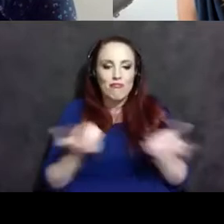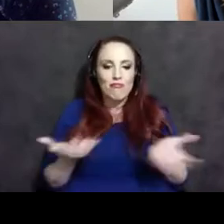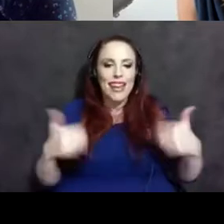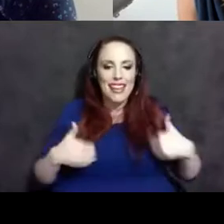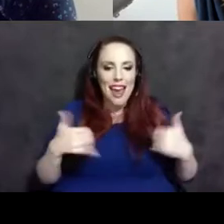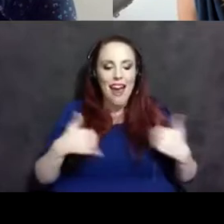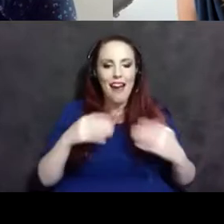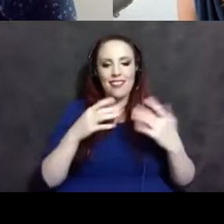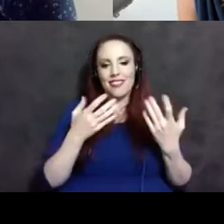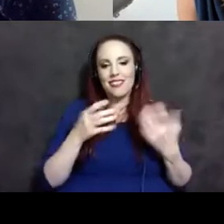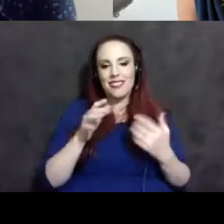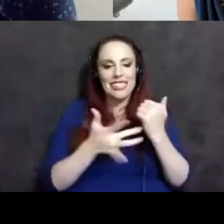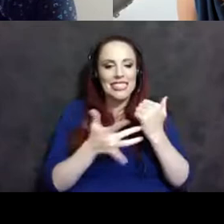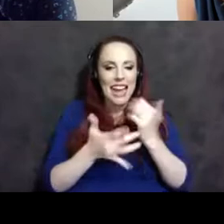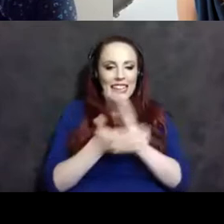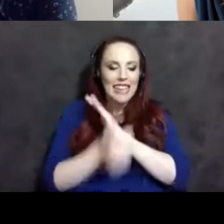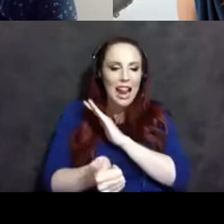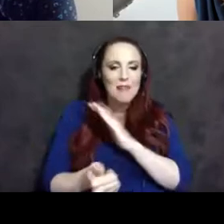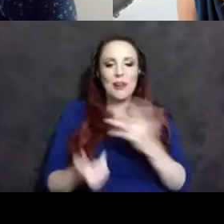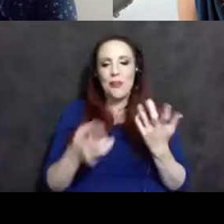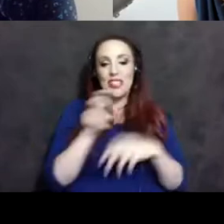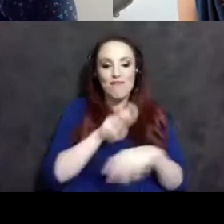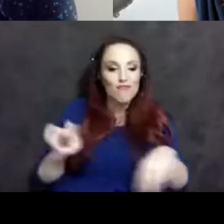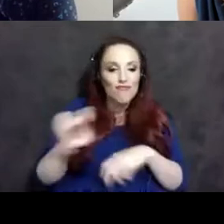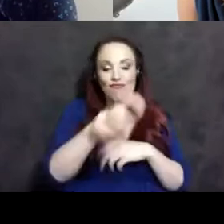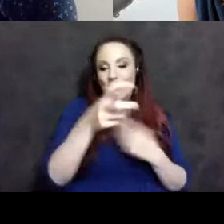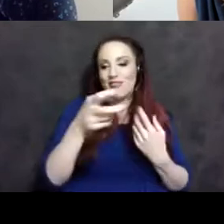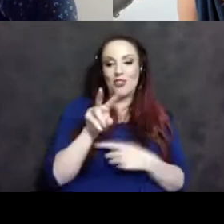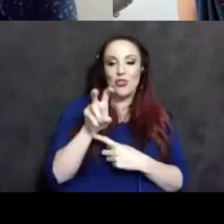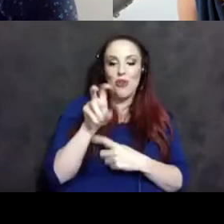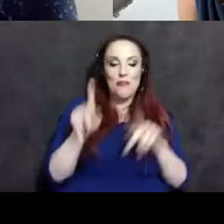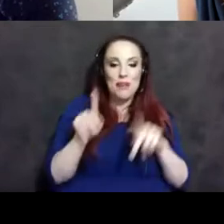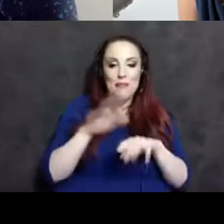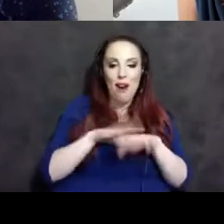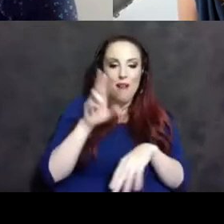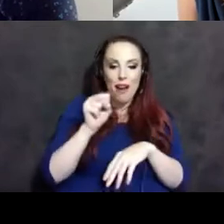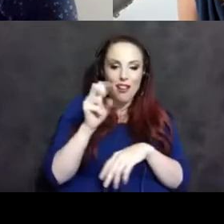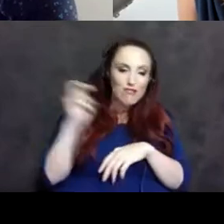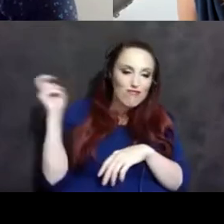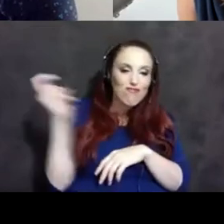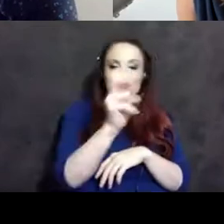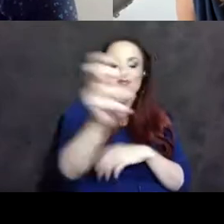They take 200 people on buses and do road trips.